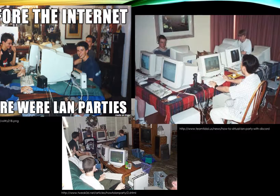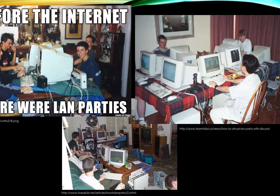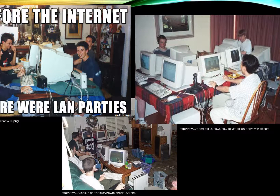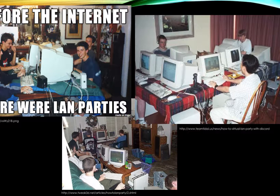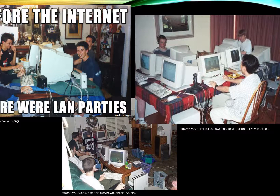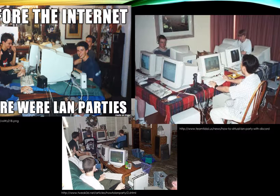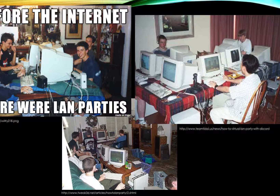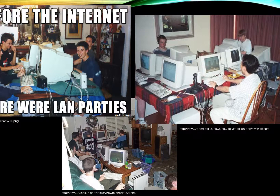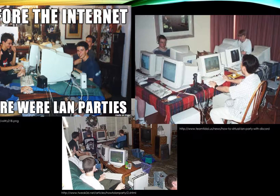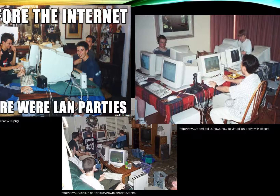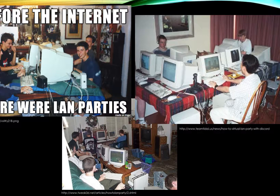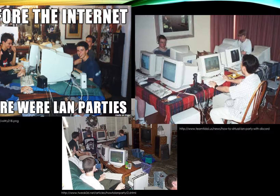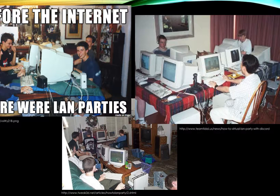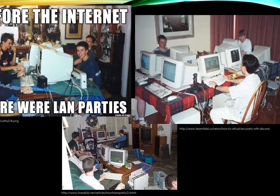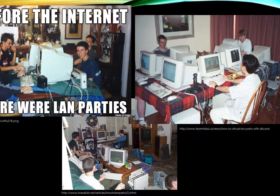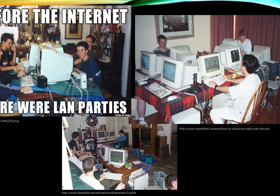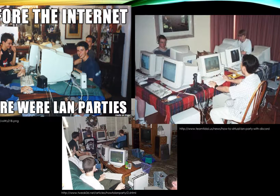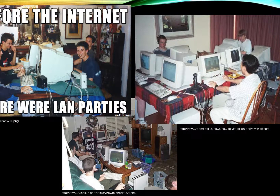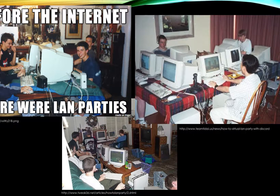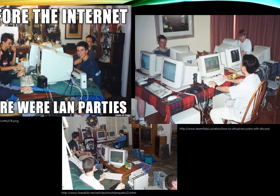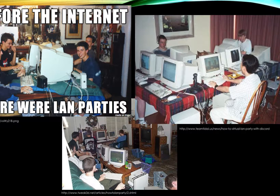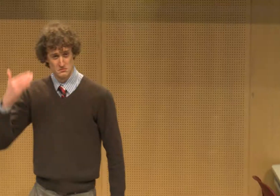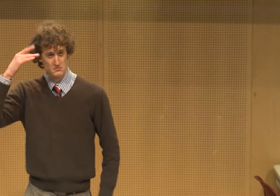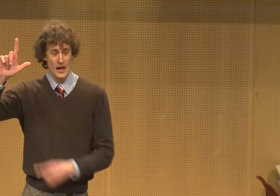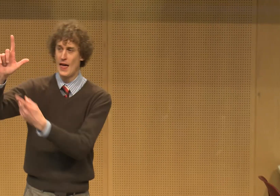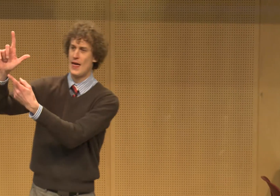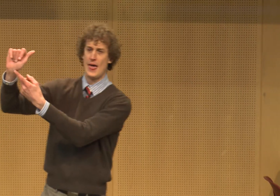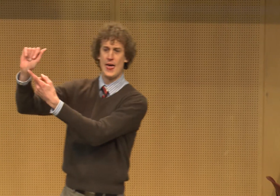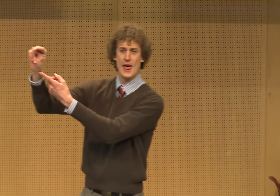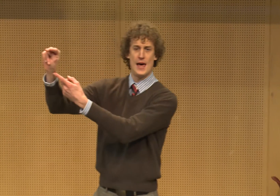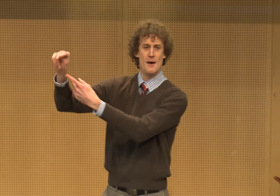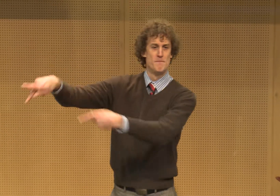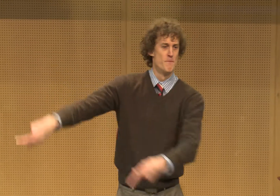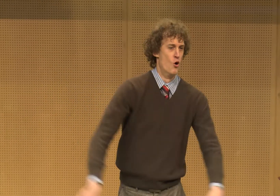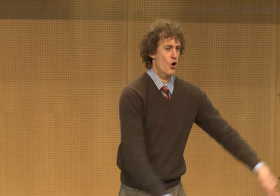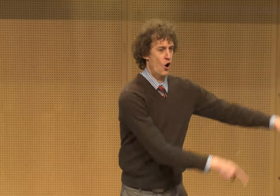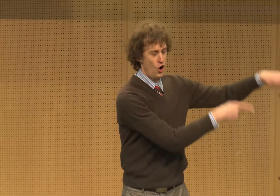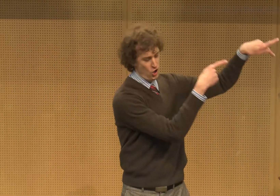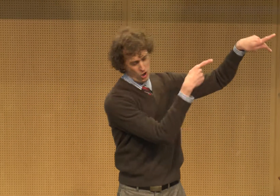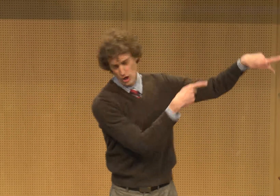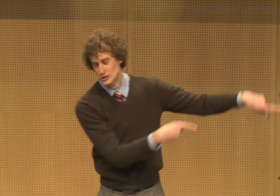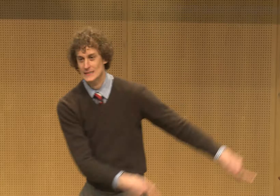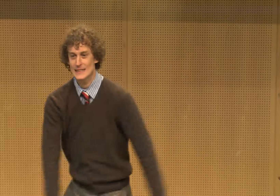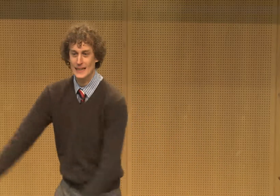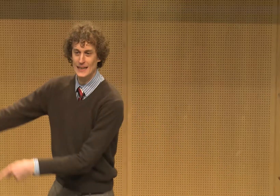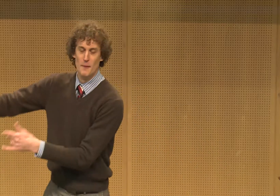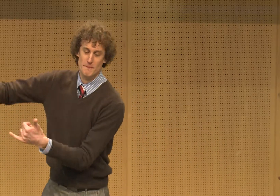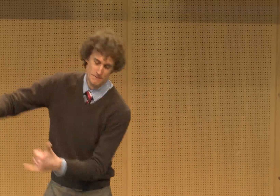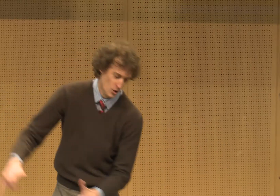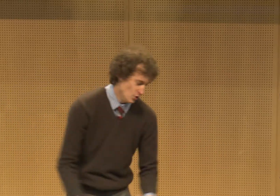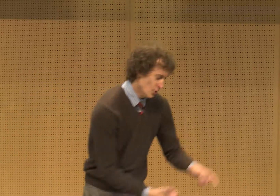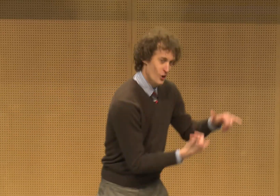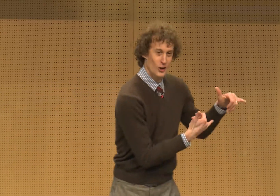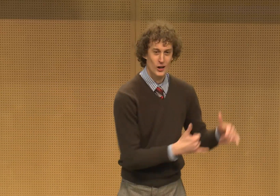but let me tell you what we did before the internet. Maybe you've heard of LAN parties,